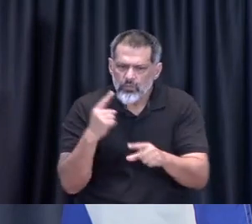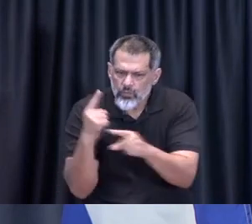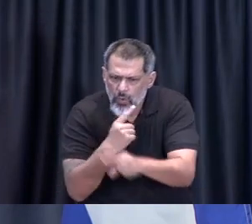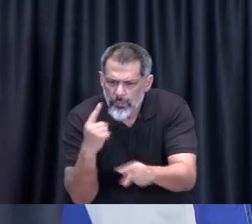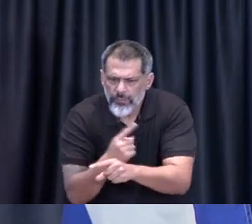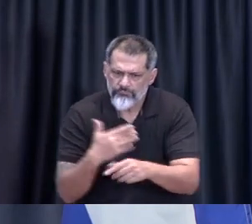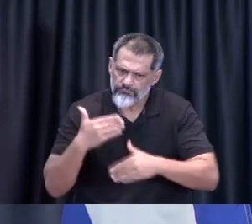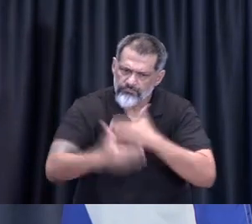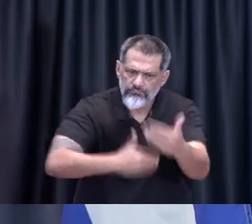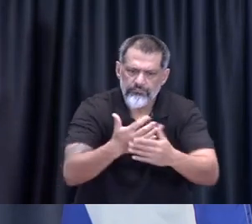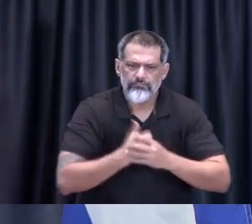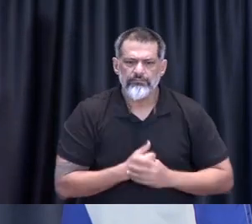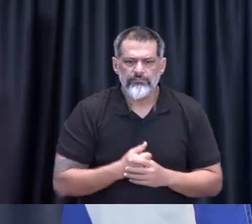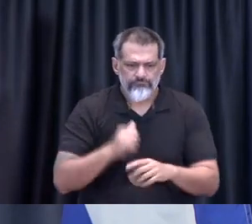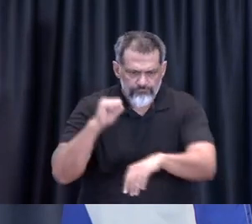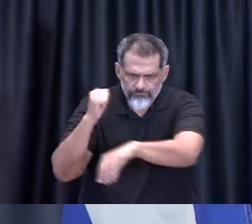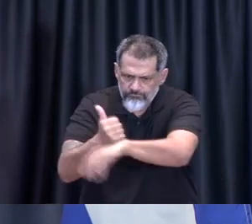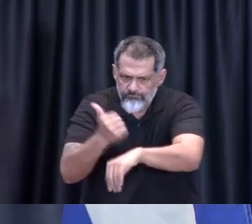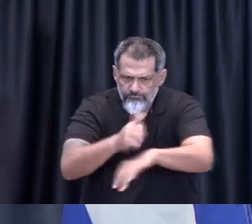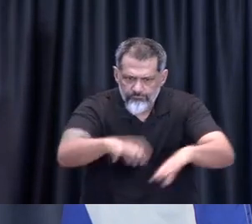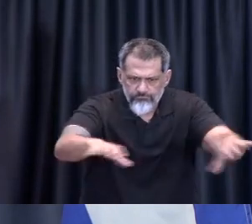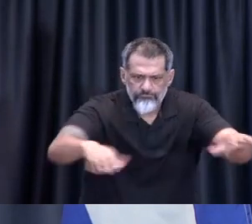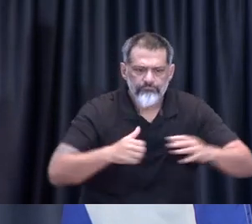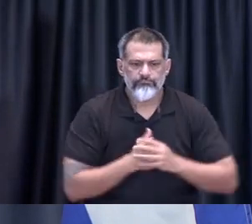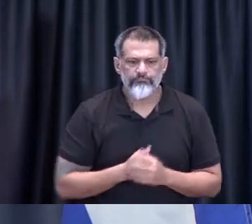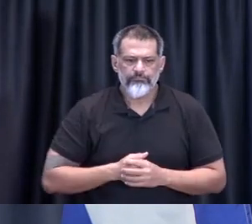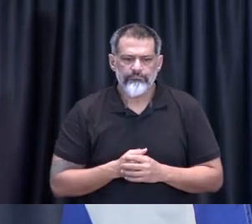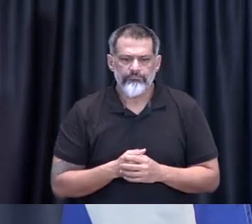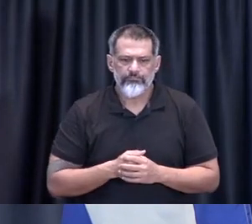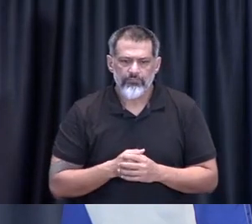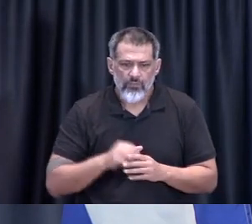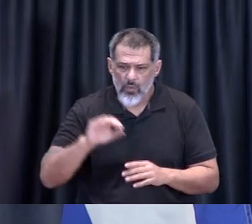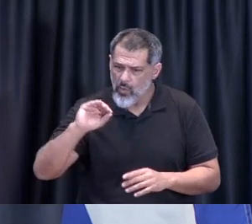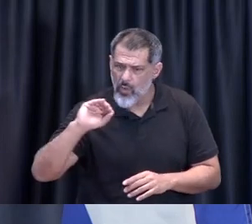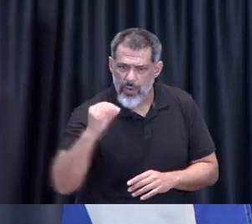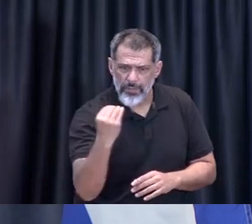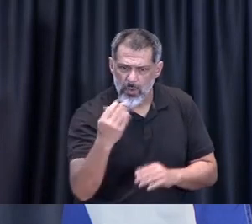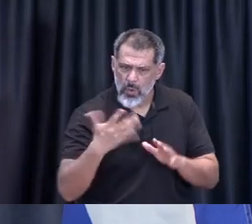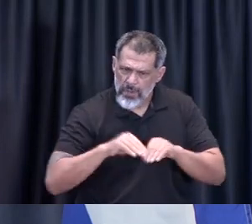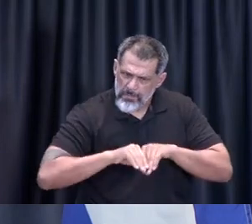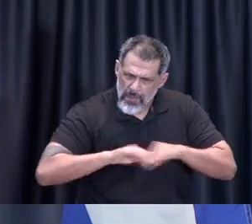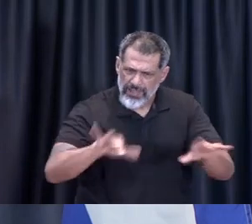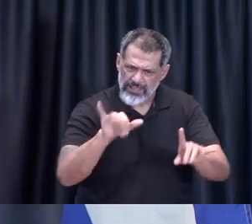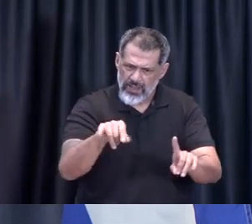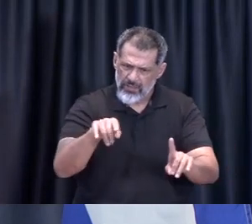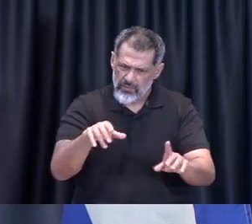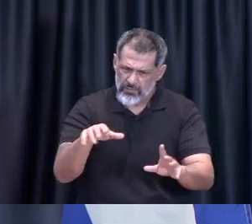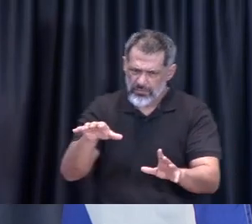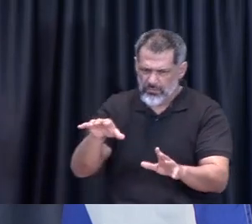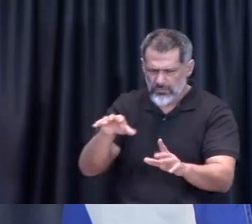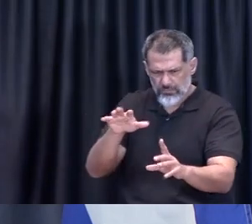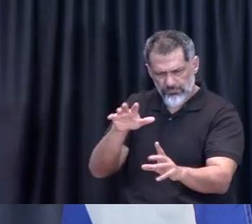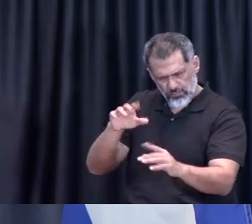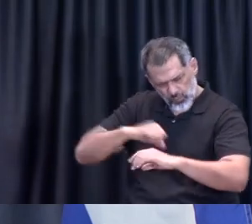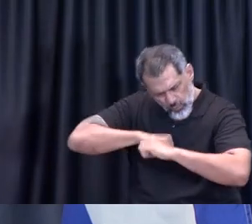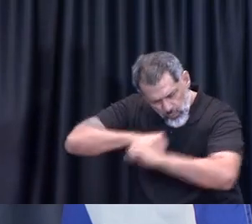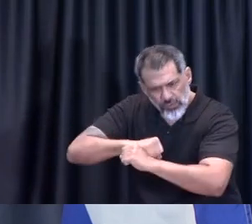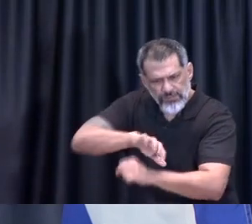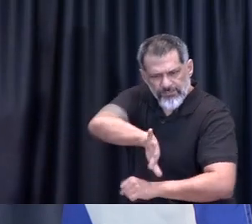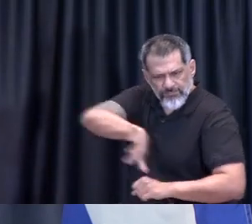now, particularly since the arrival of Omicron to good use. So we're doing well, right?